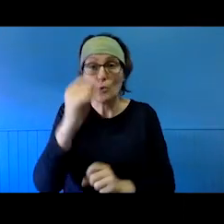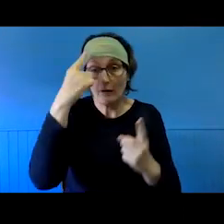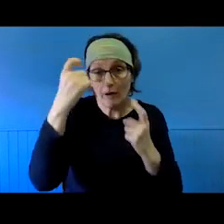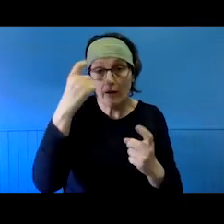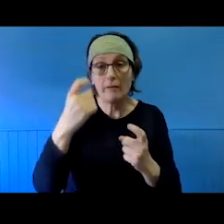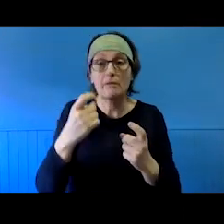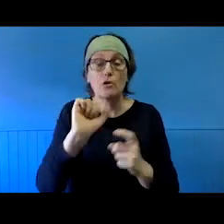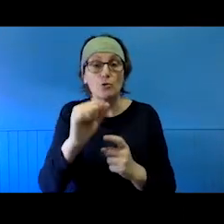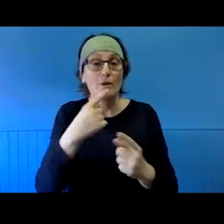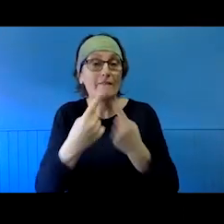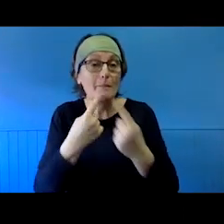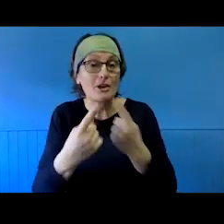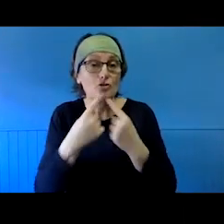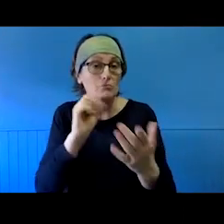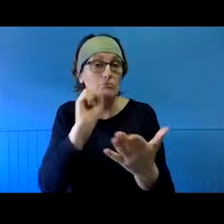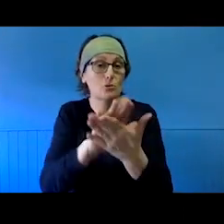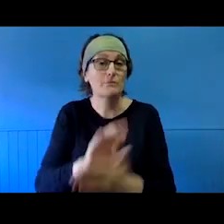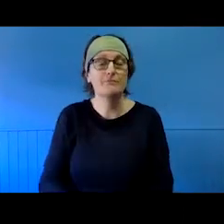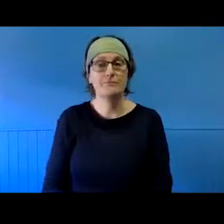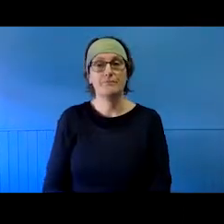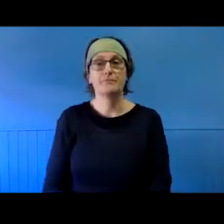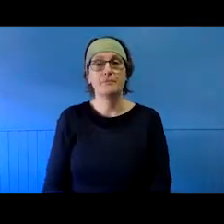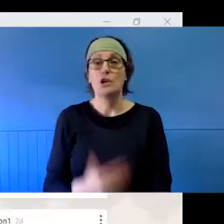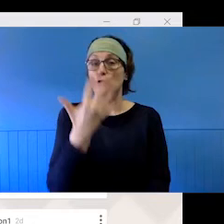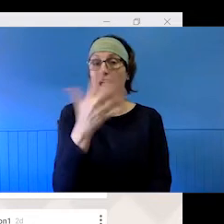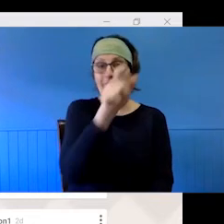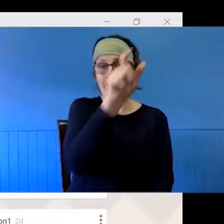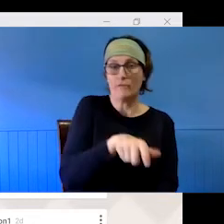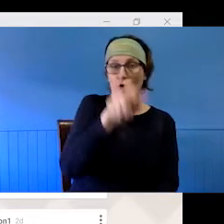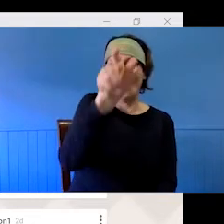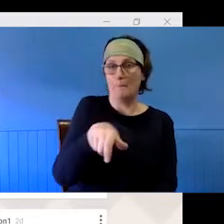into the columns. I have five columns listed, one is collaborating